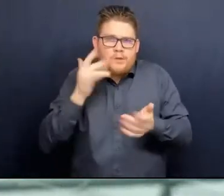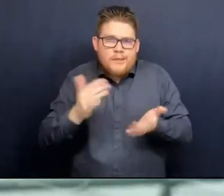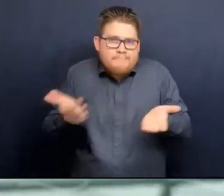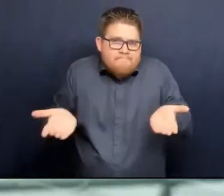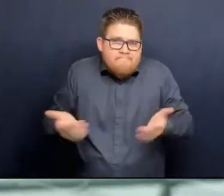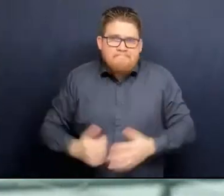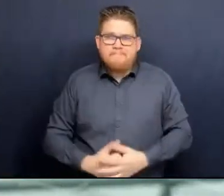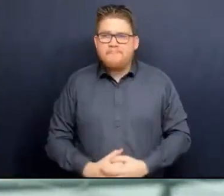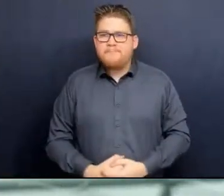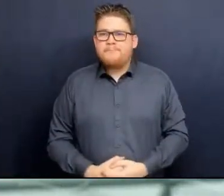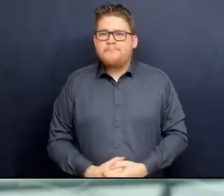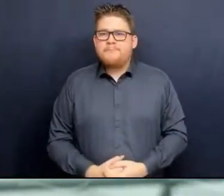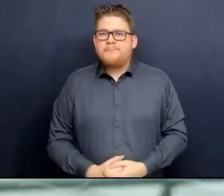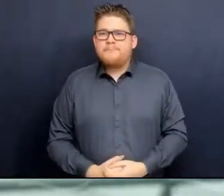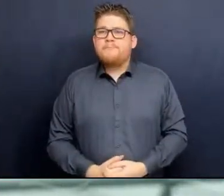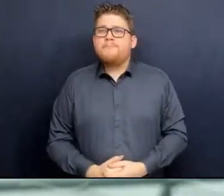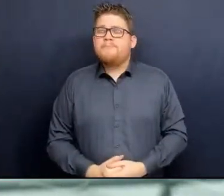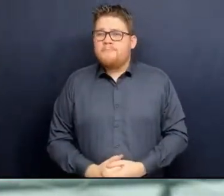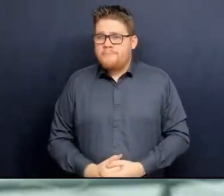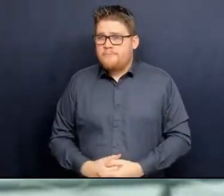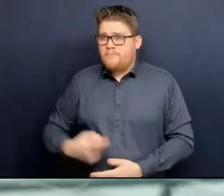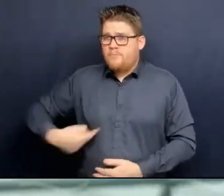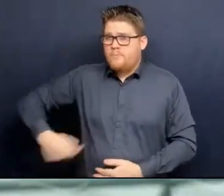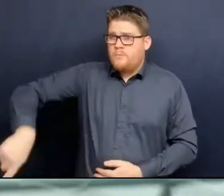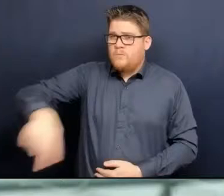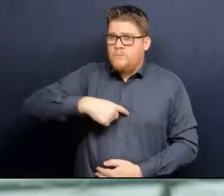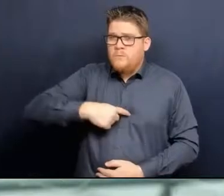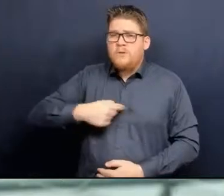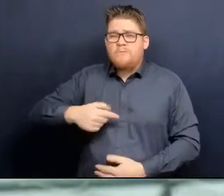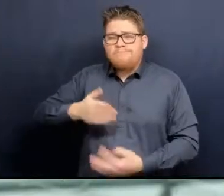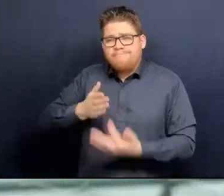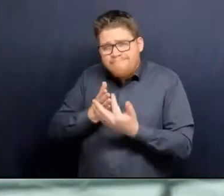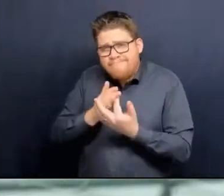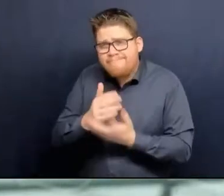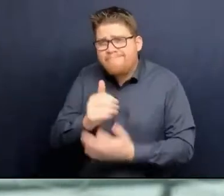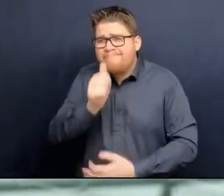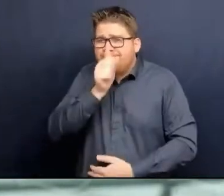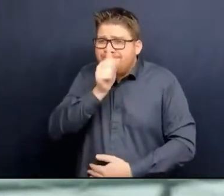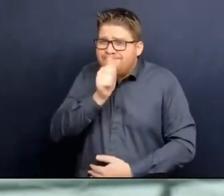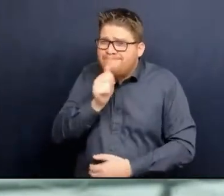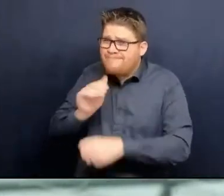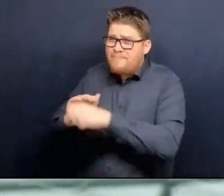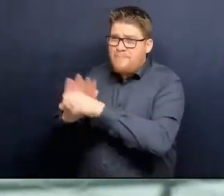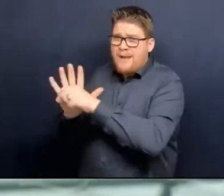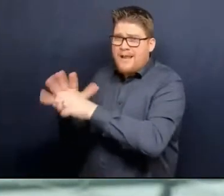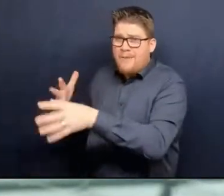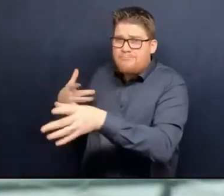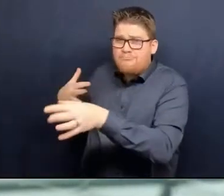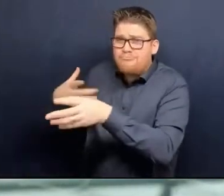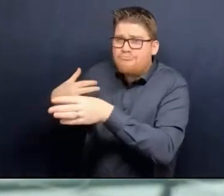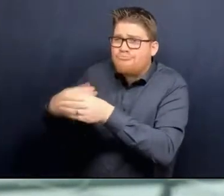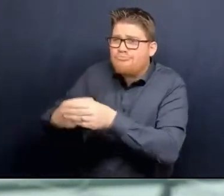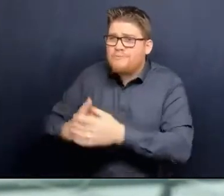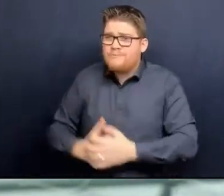We have all experienced the impacts of this pandemic, and without a doubt it has been